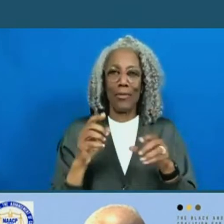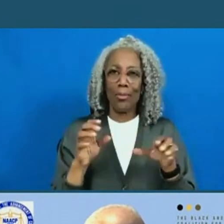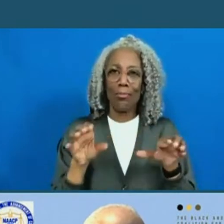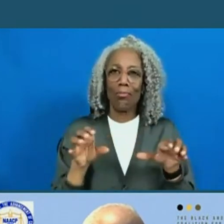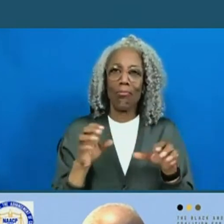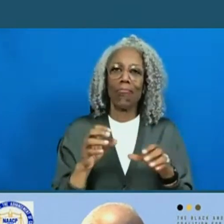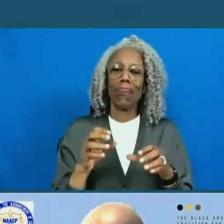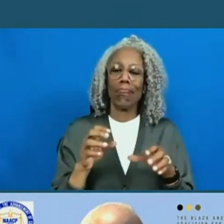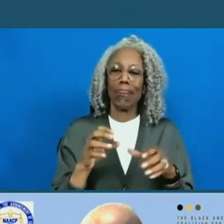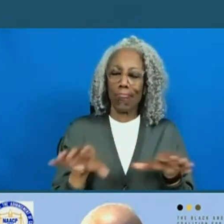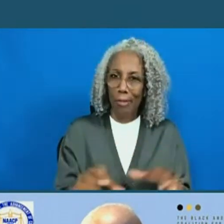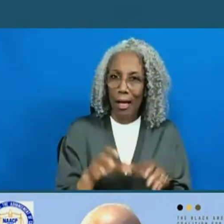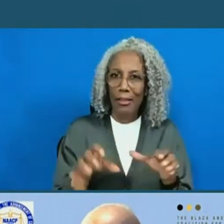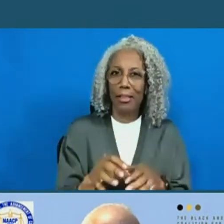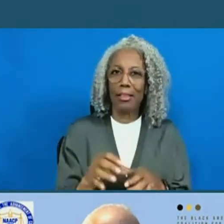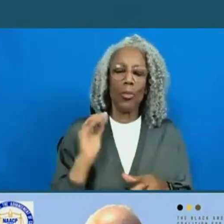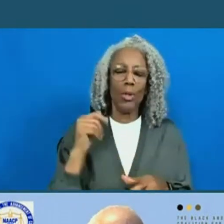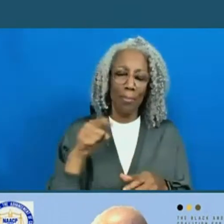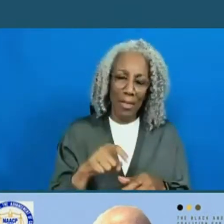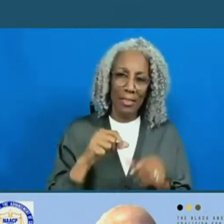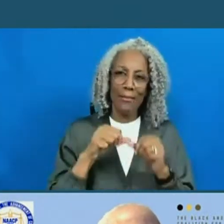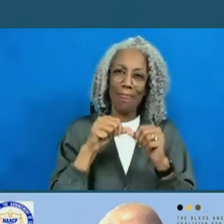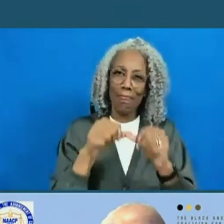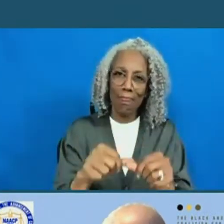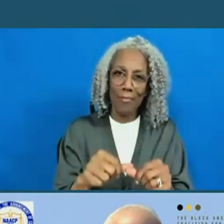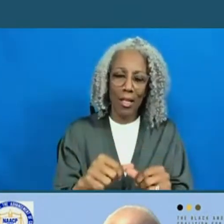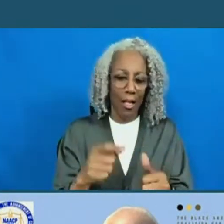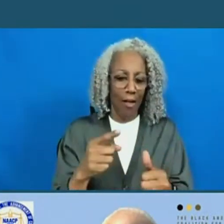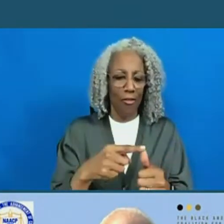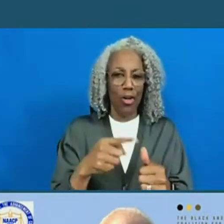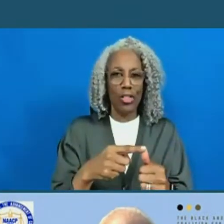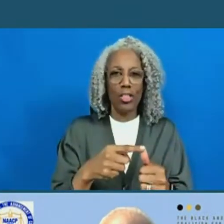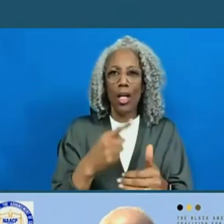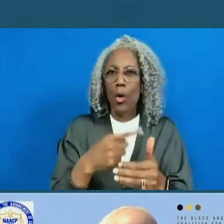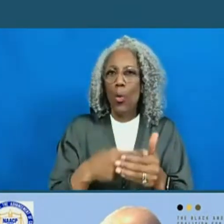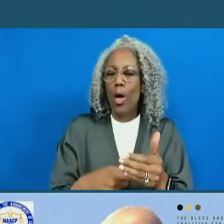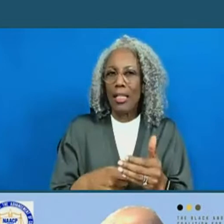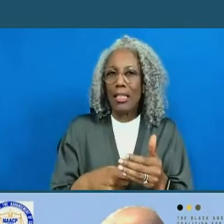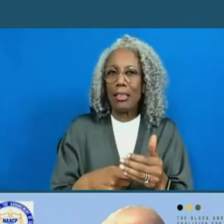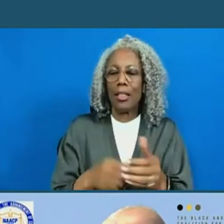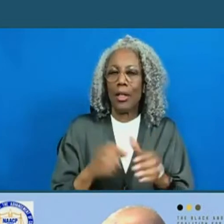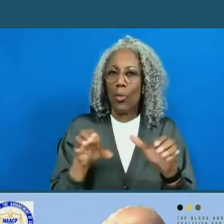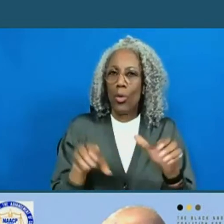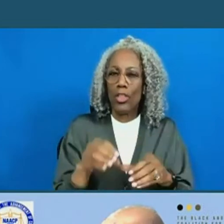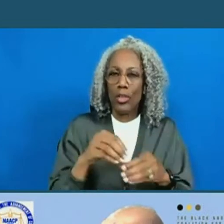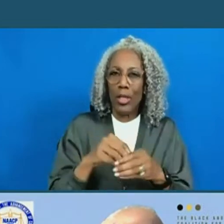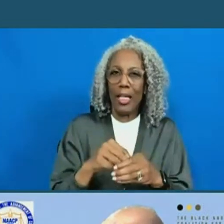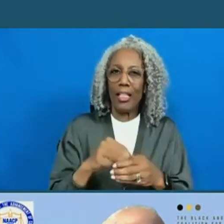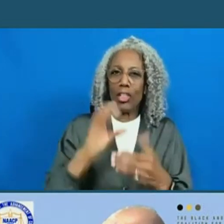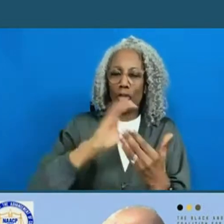that we have to continue to commit to and have consistency in them. One what a research